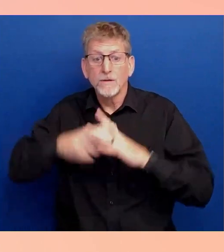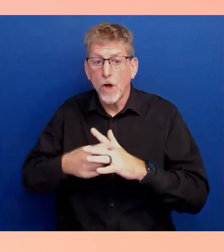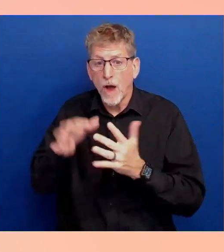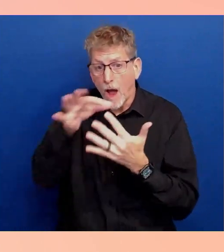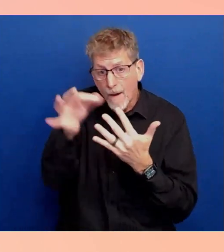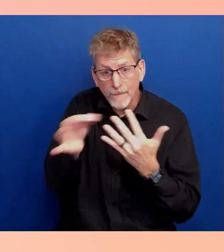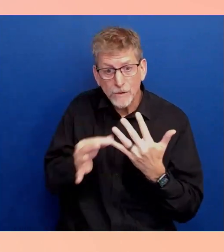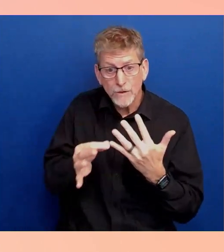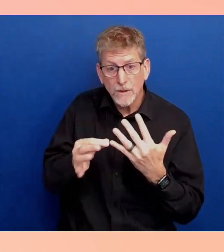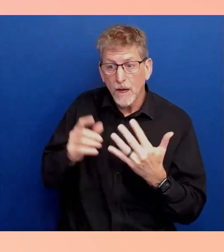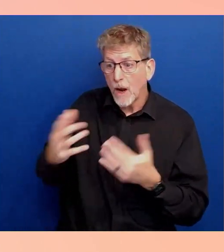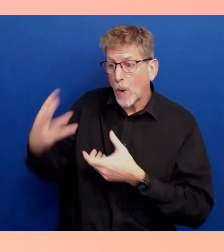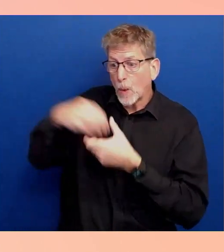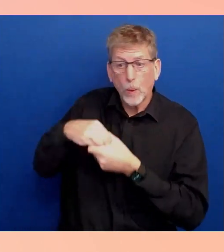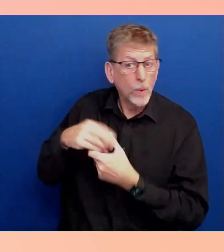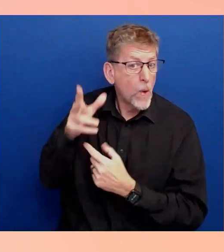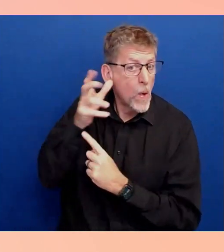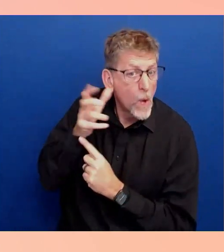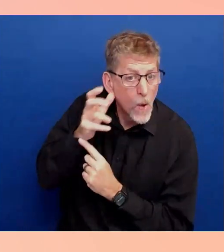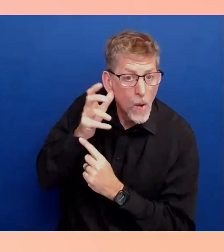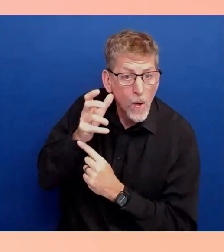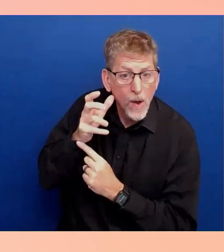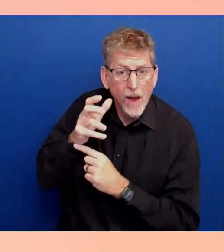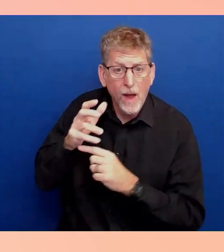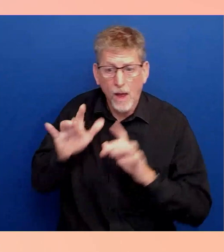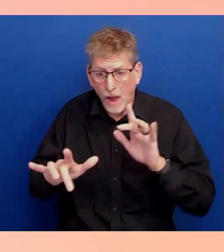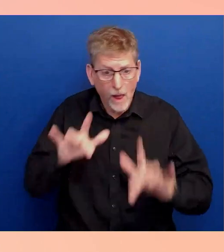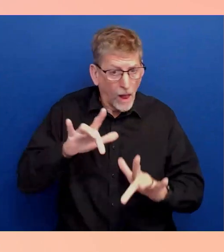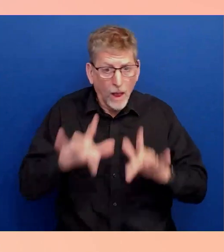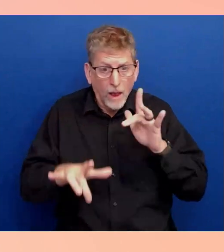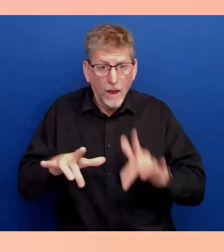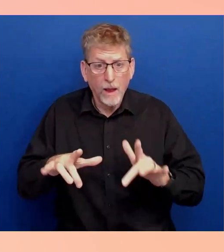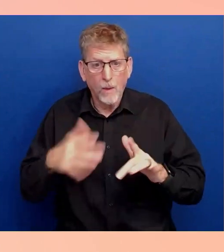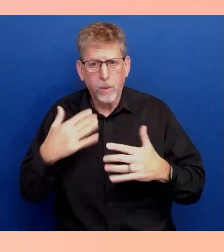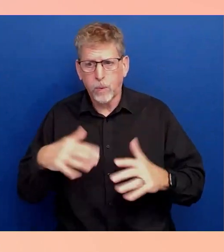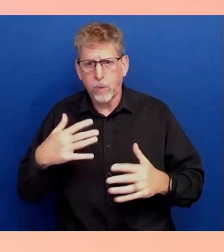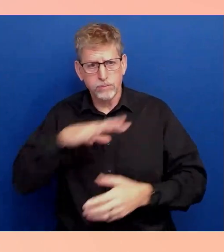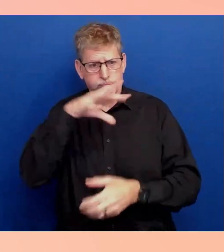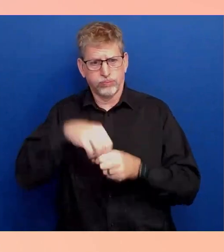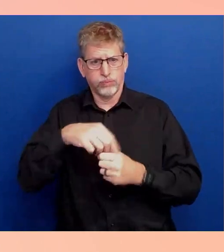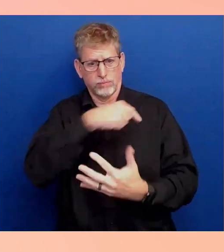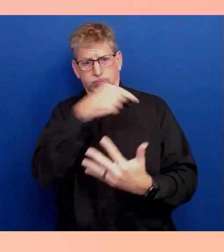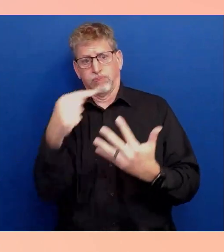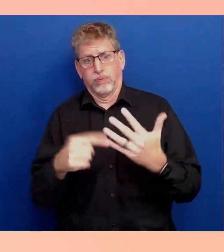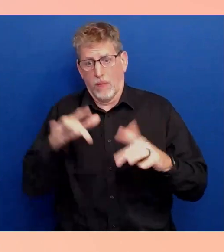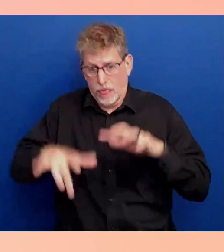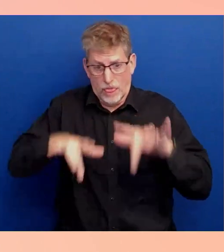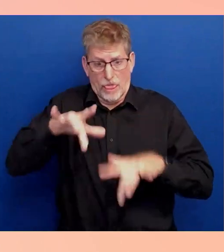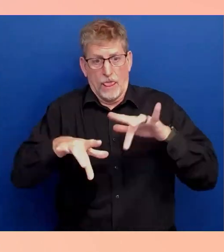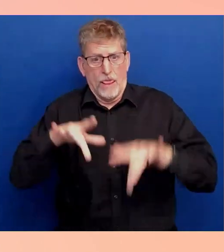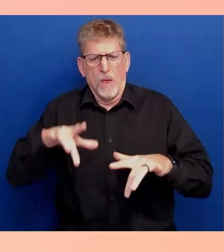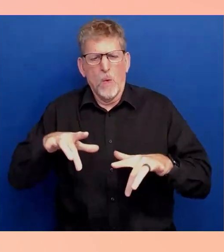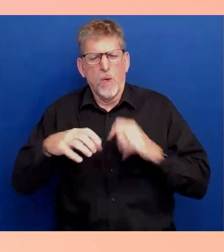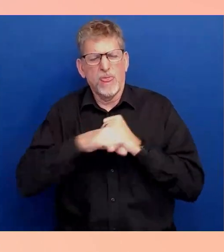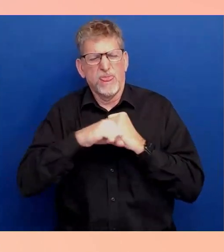It is a very involved process, in summary. That, when things go well,